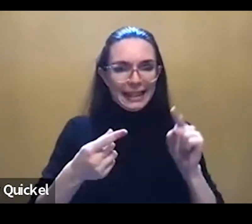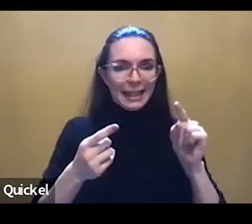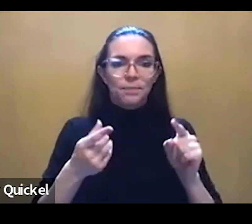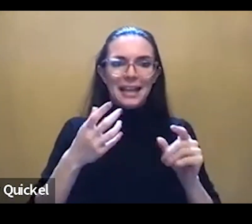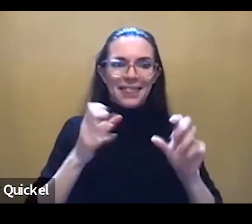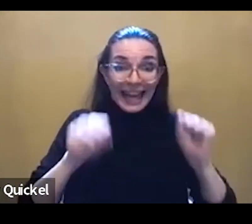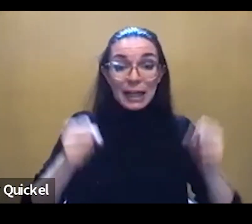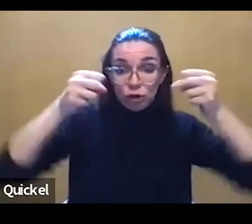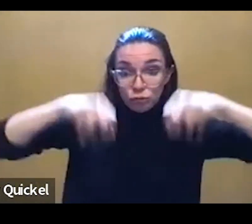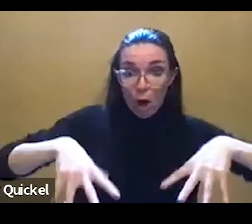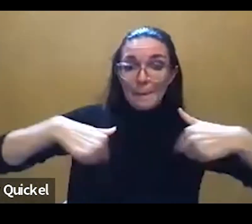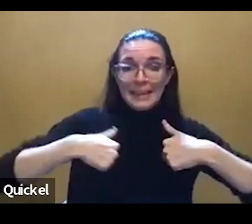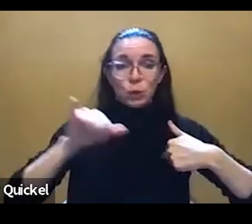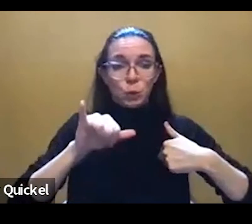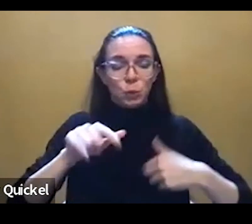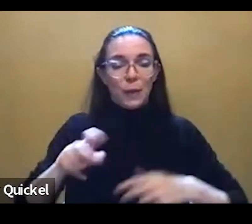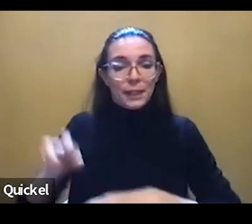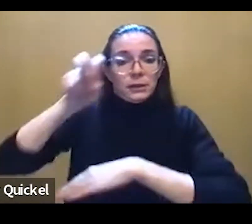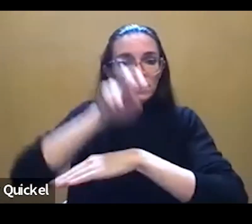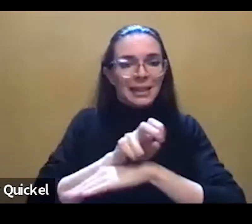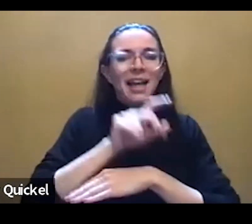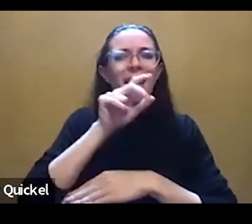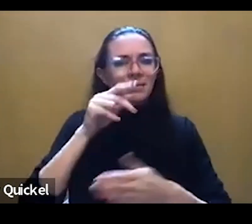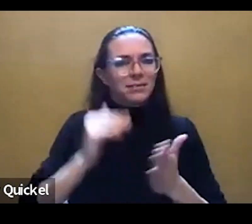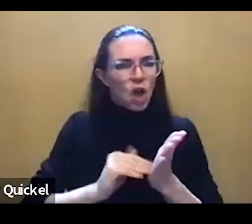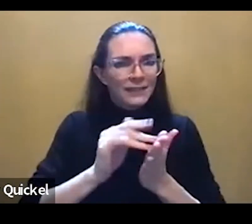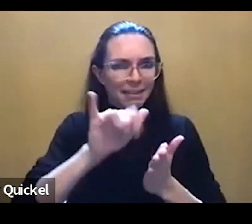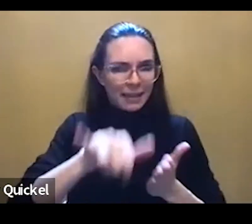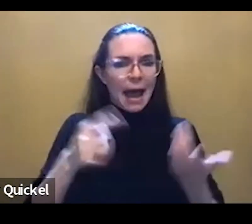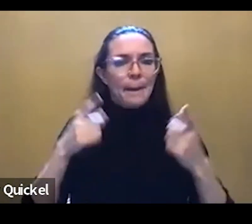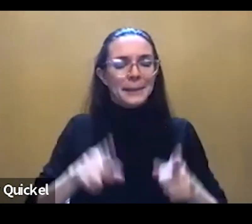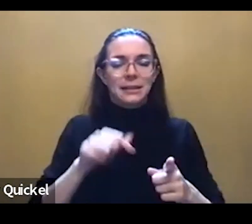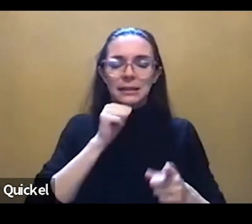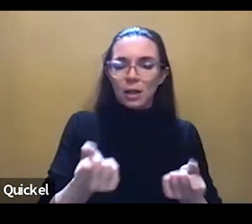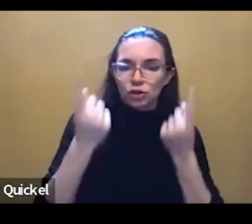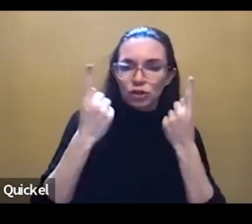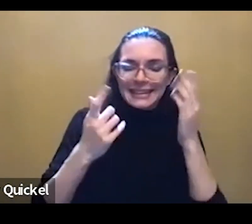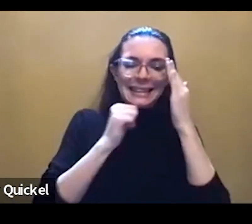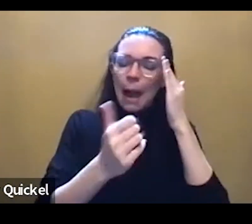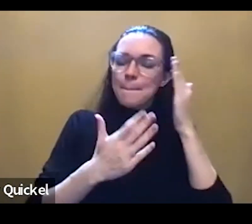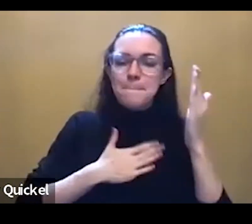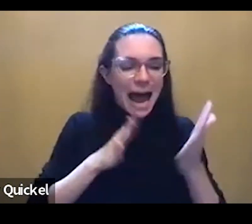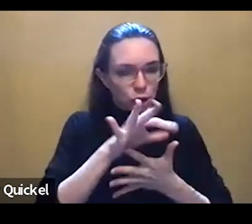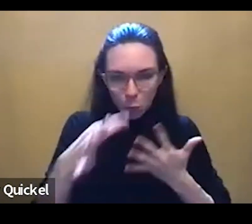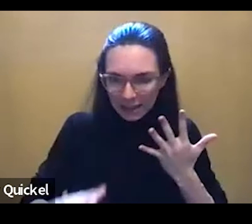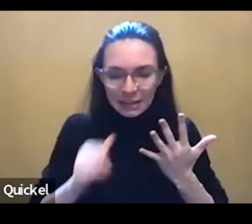A lot of times I run into that problem where it's not understood that it's not my choice; it's not that I want to be picked up a different